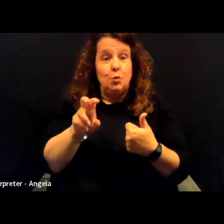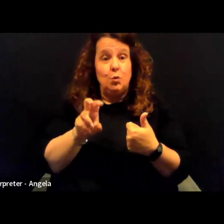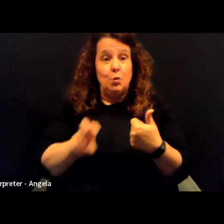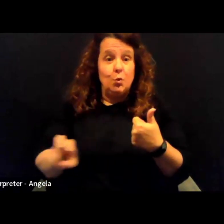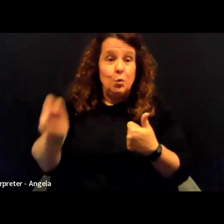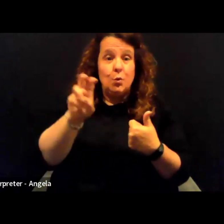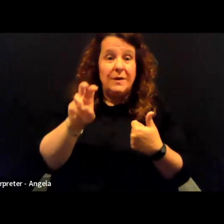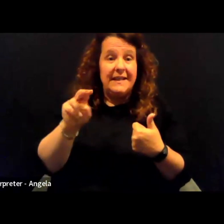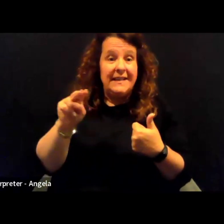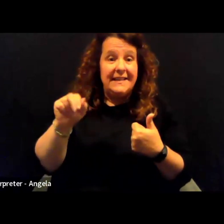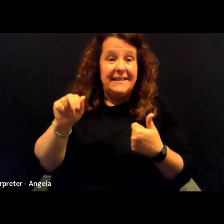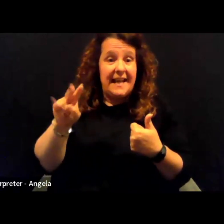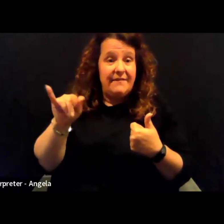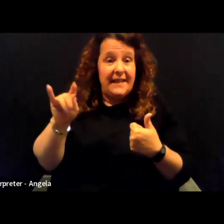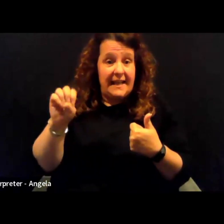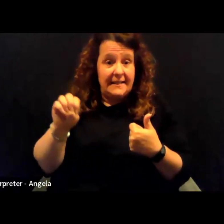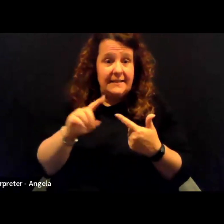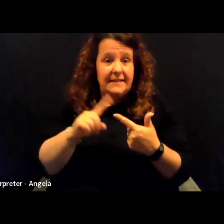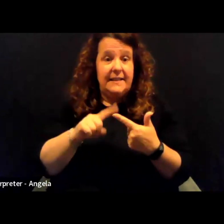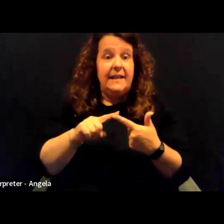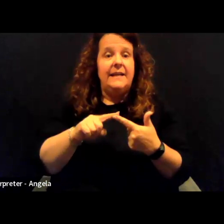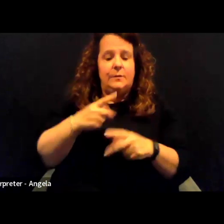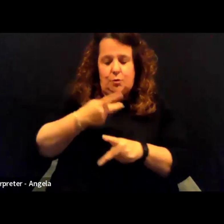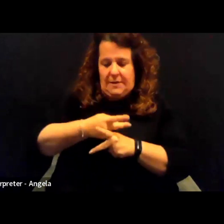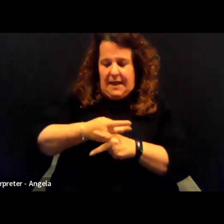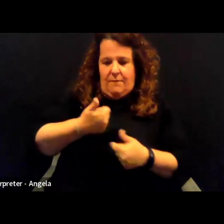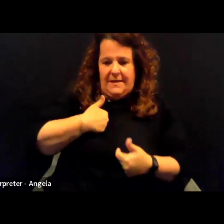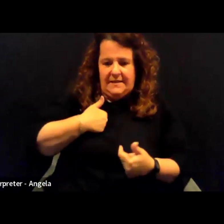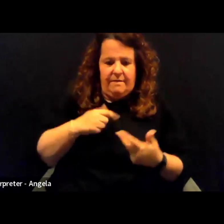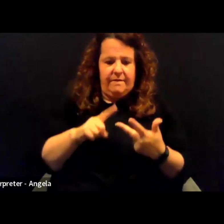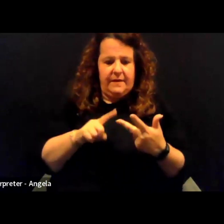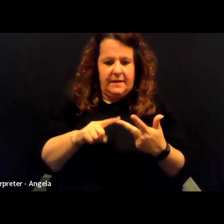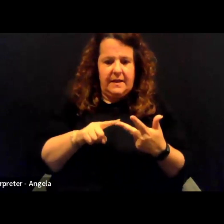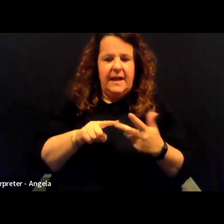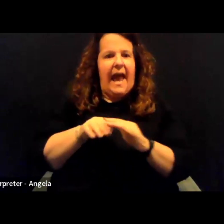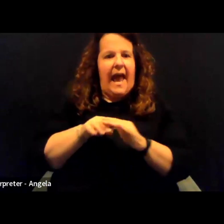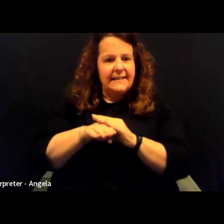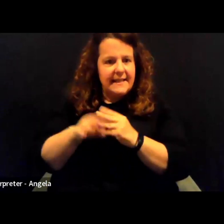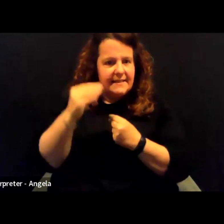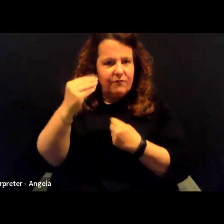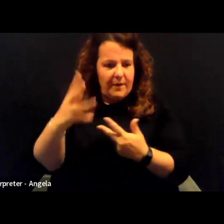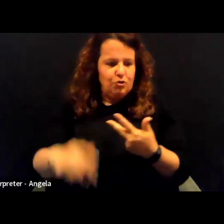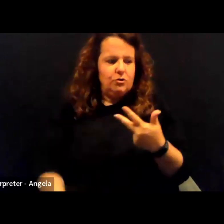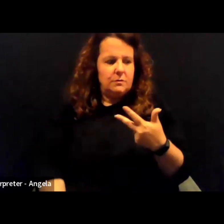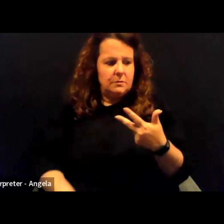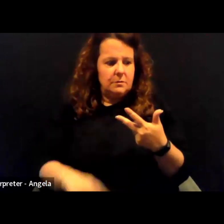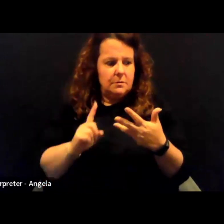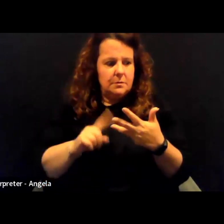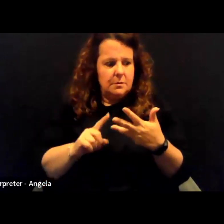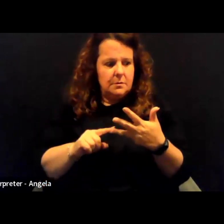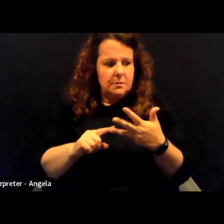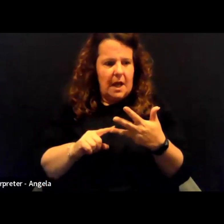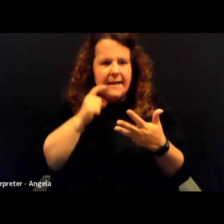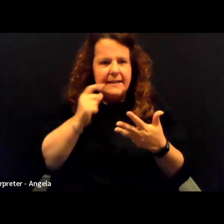I got to be able to get around. I need to be able to take care of myself. I need to be able to access information. I need to understand,